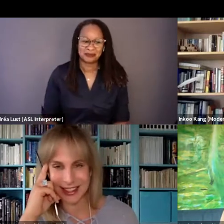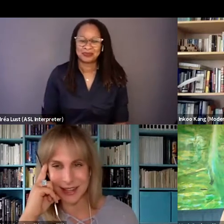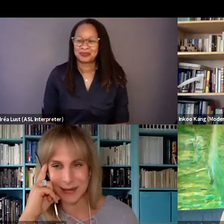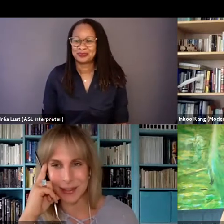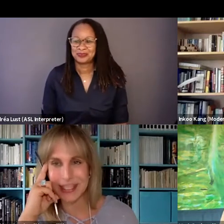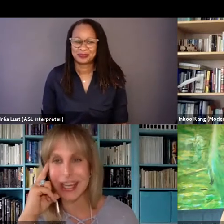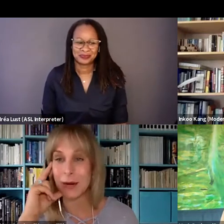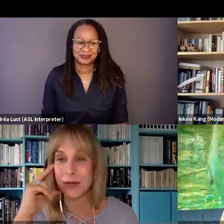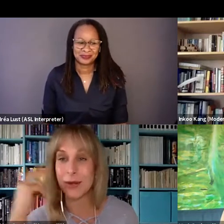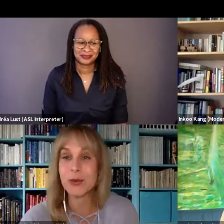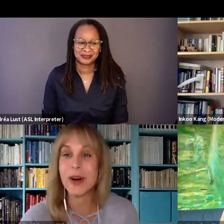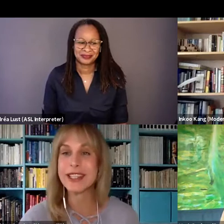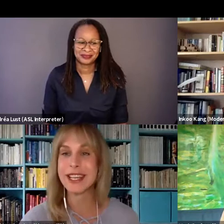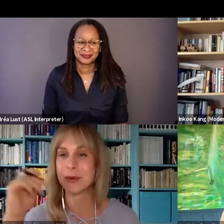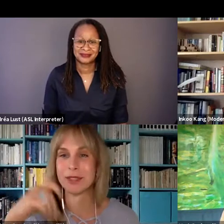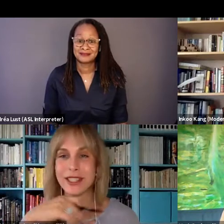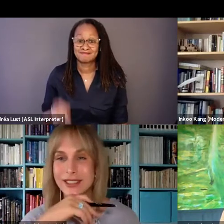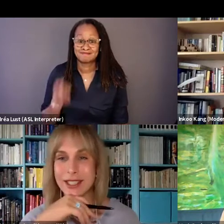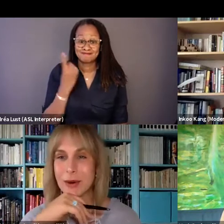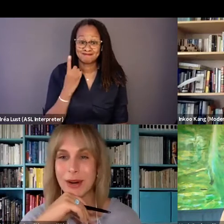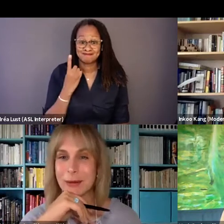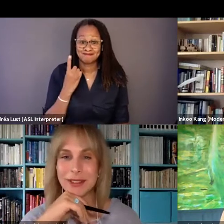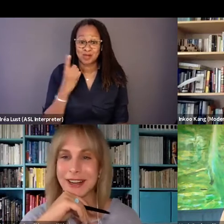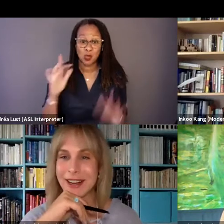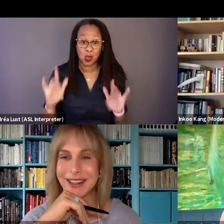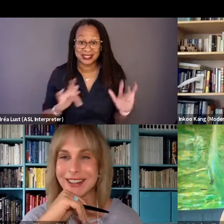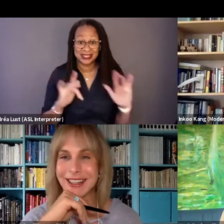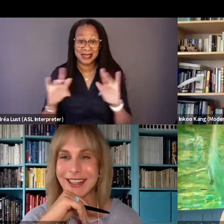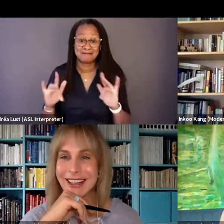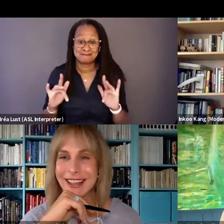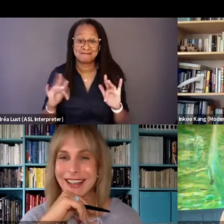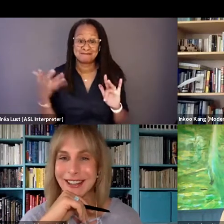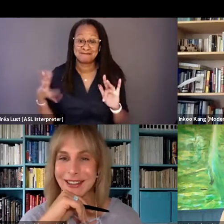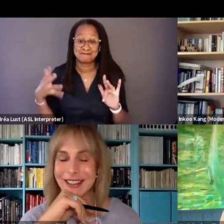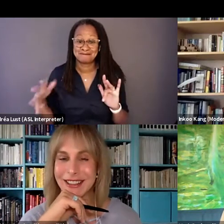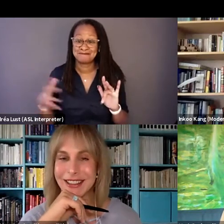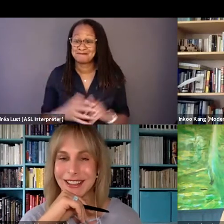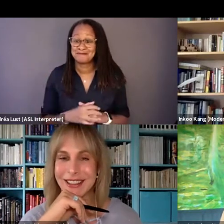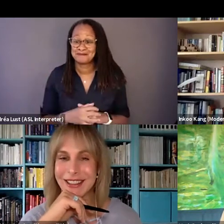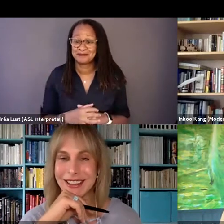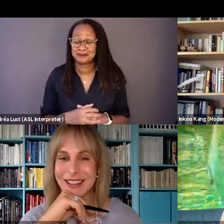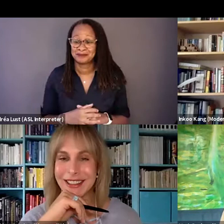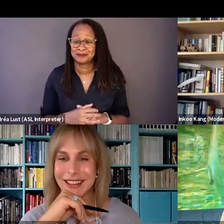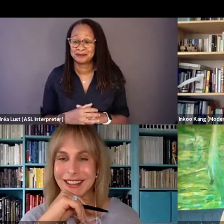It came from a tape. There was one tape of Liz that we were able to find. it took me almost a decade